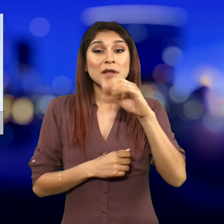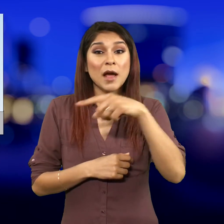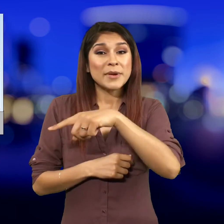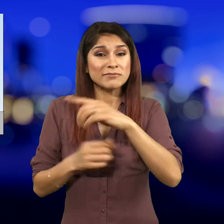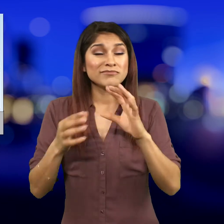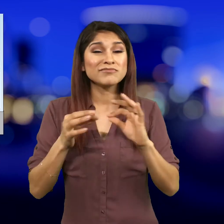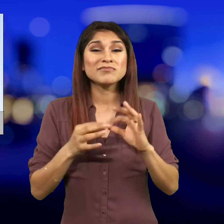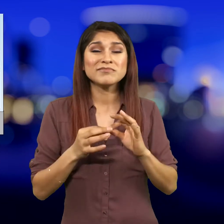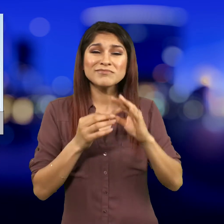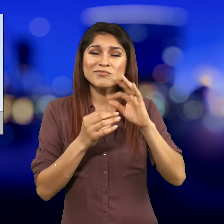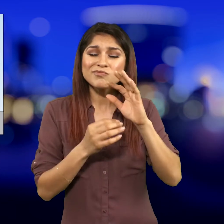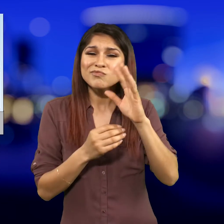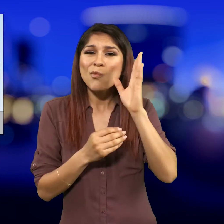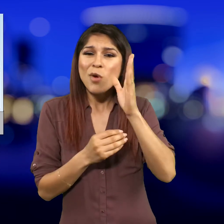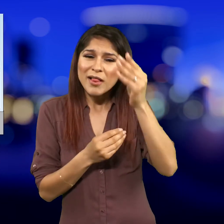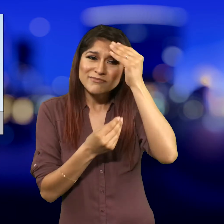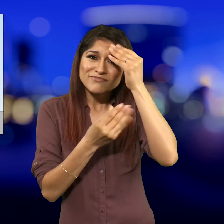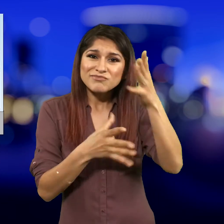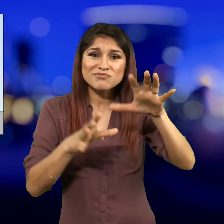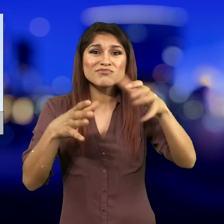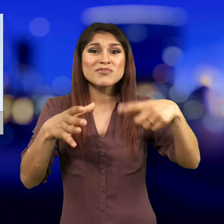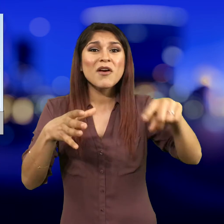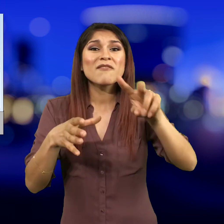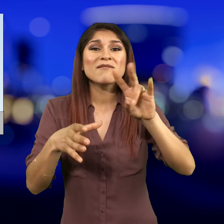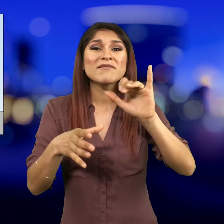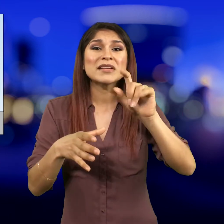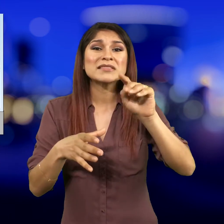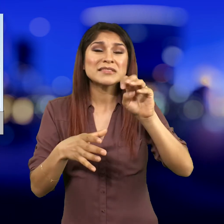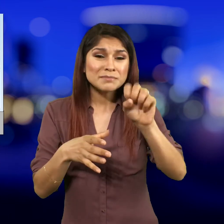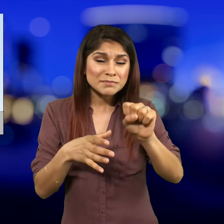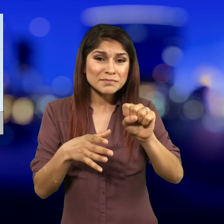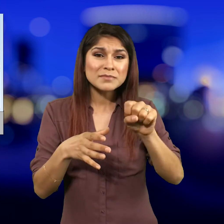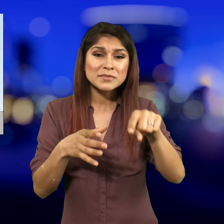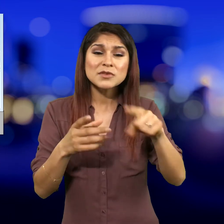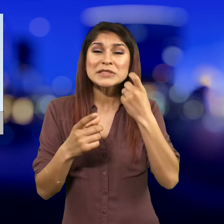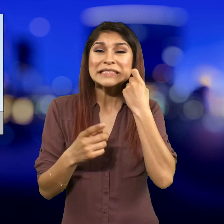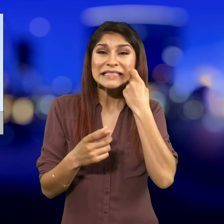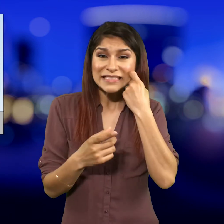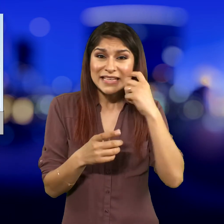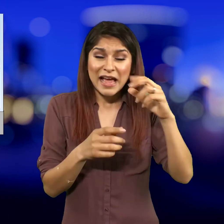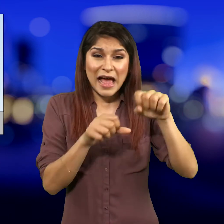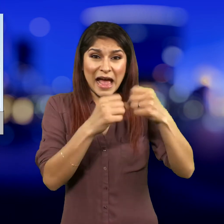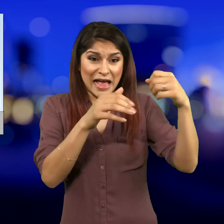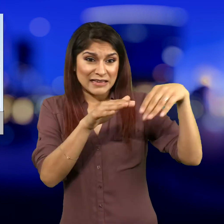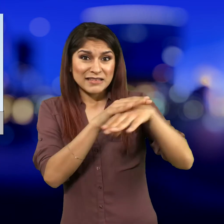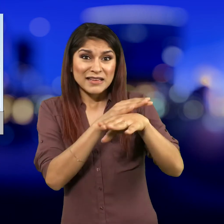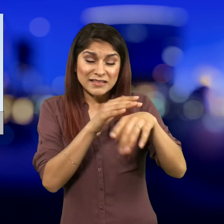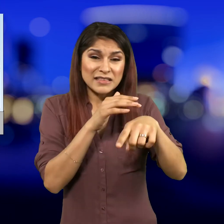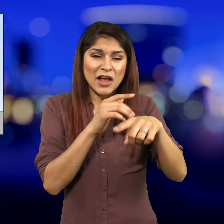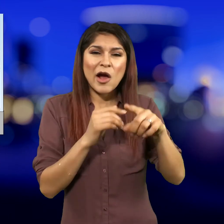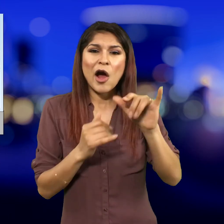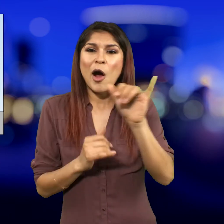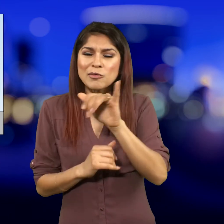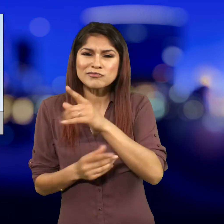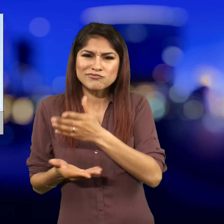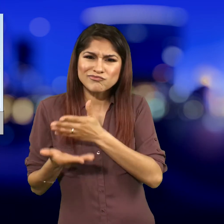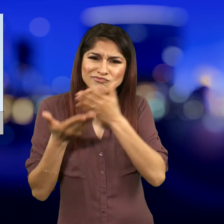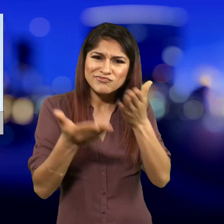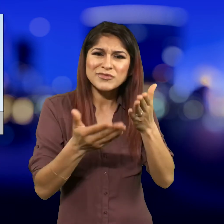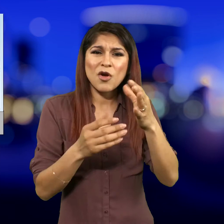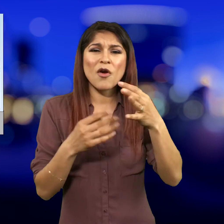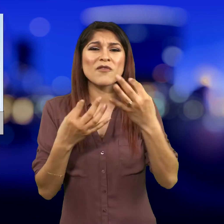The company said it will notify the newly discovered victims and offer free identity